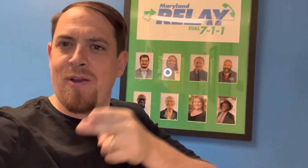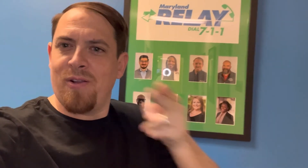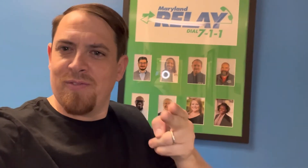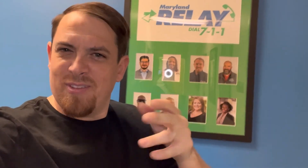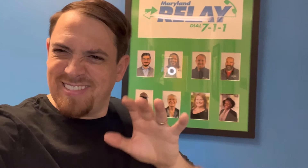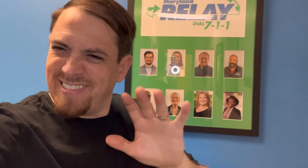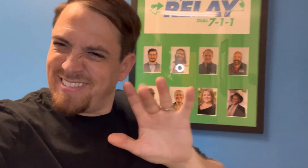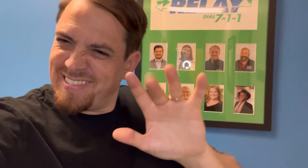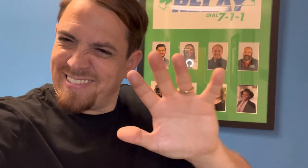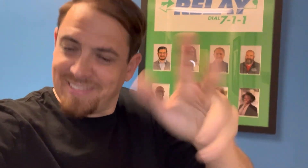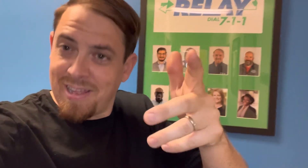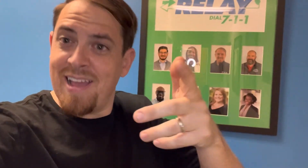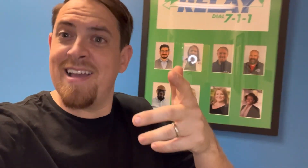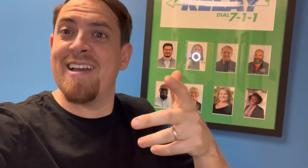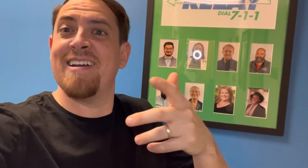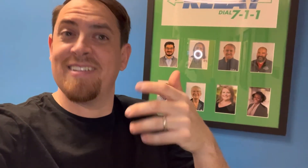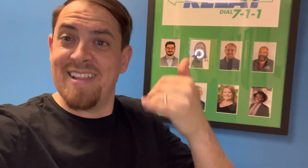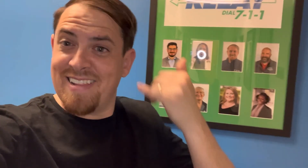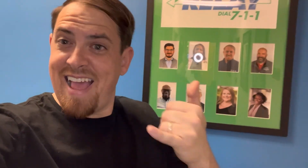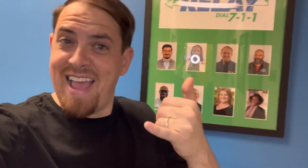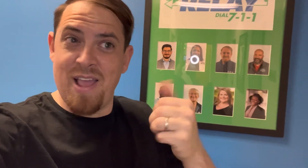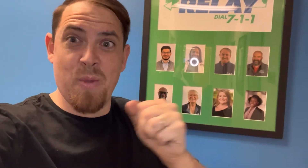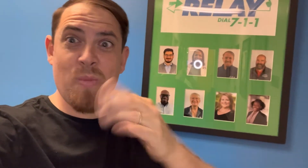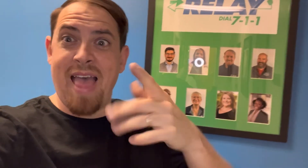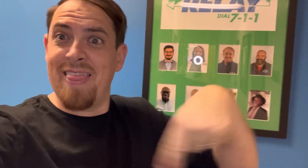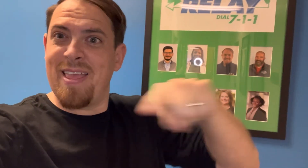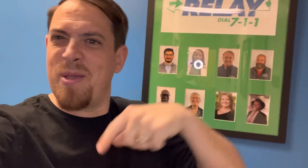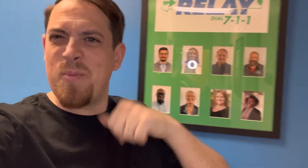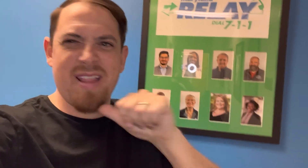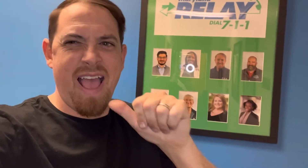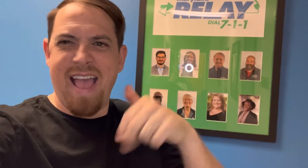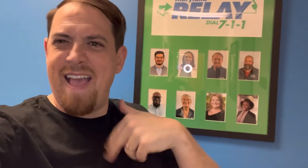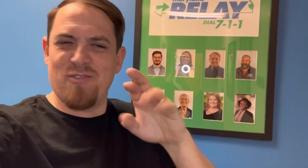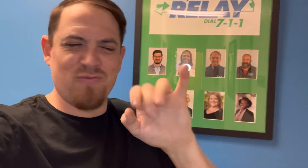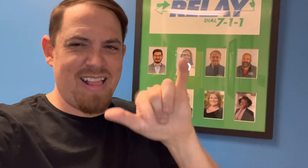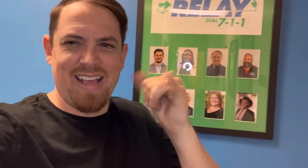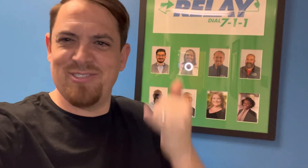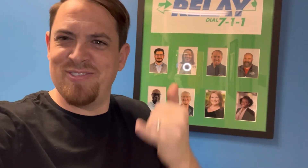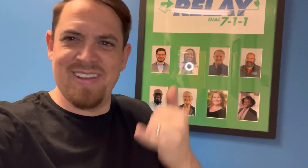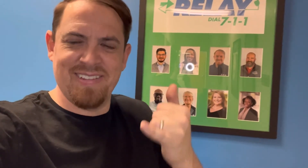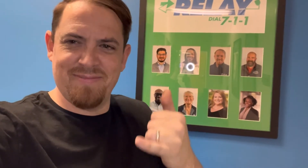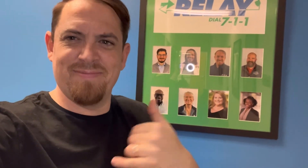of Hearing people. Without their efforts, we would not have the relay that we have today.